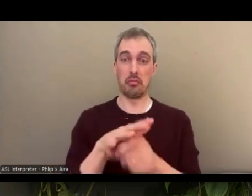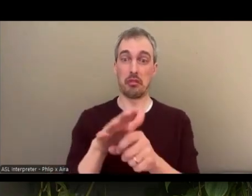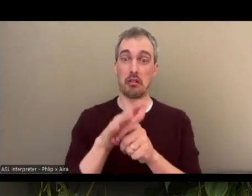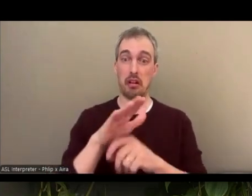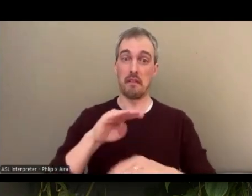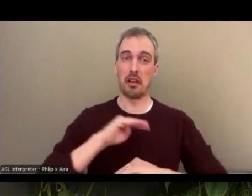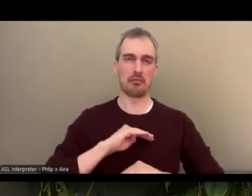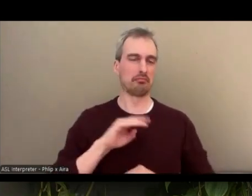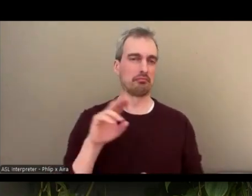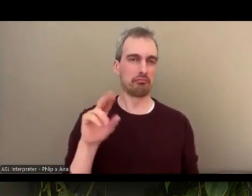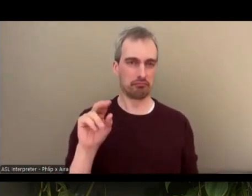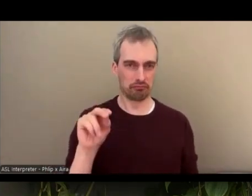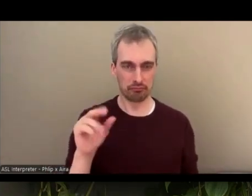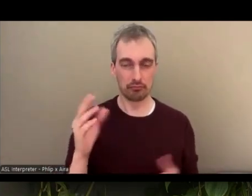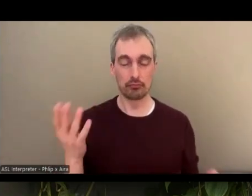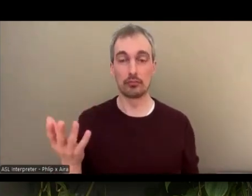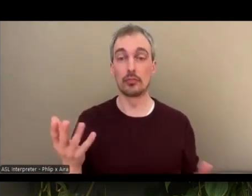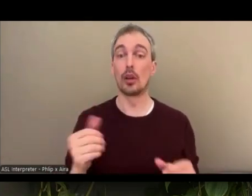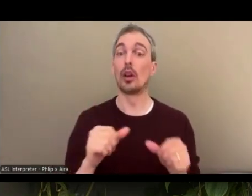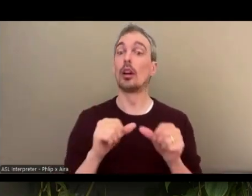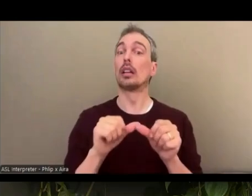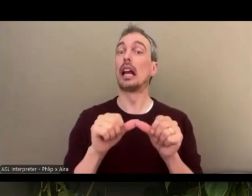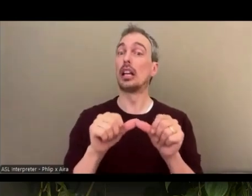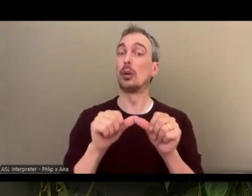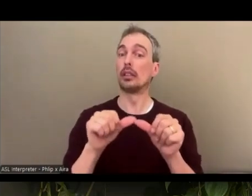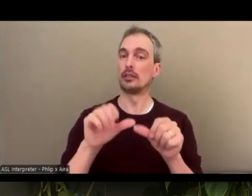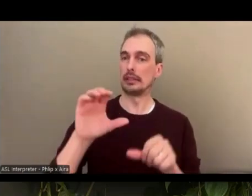So continuous accessibility alone was enough to get one of the